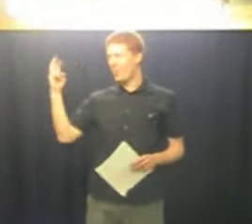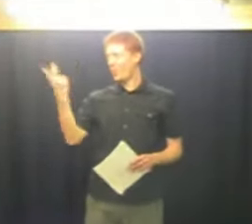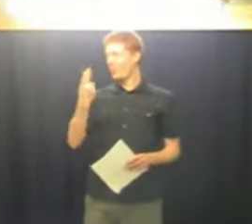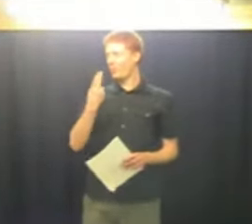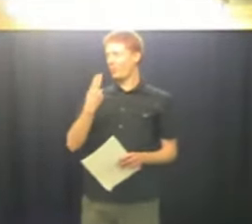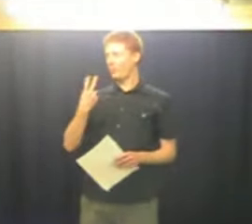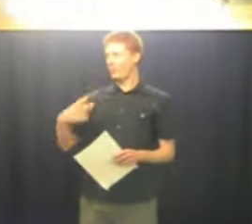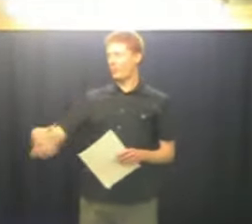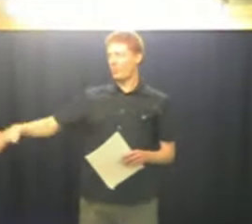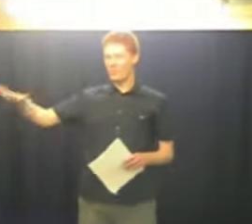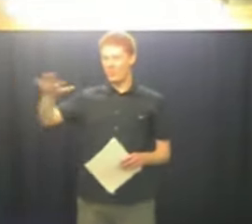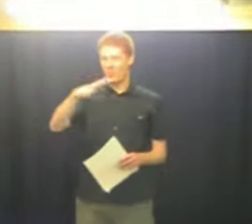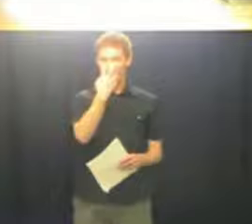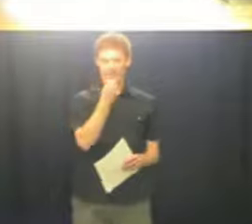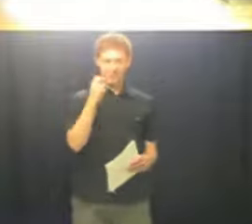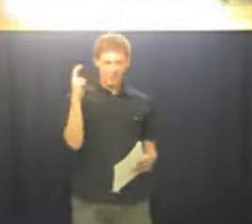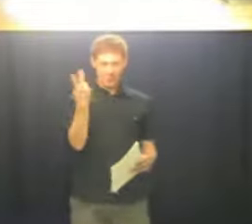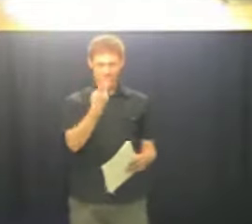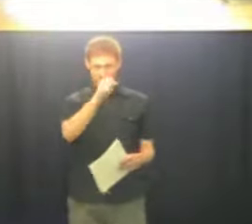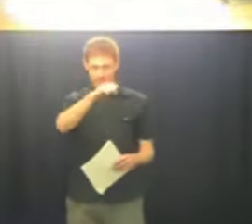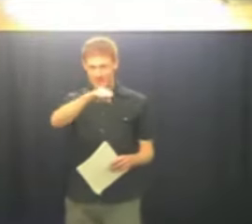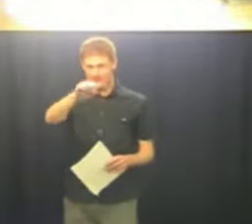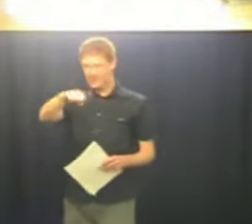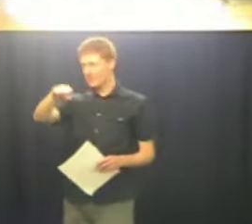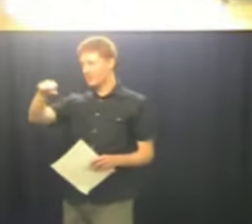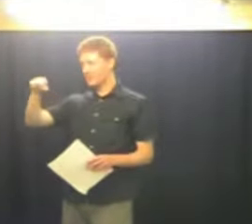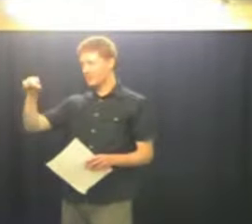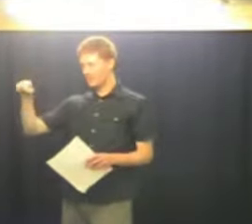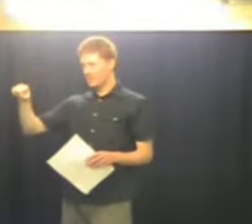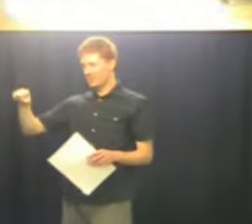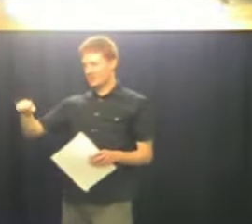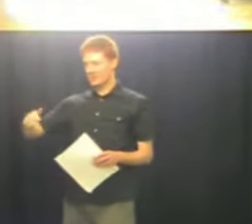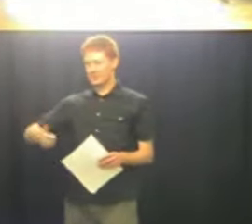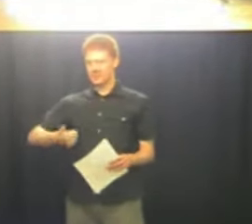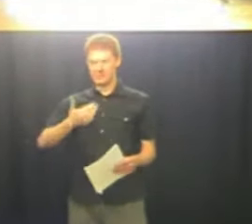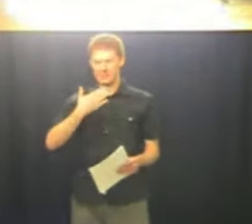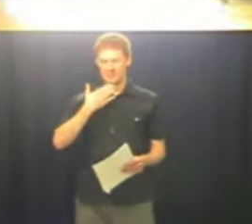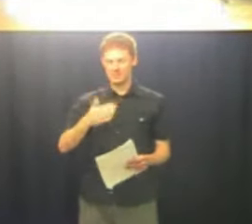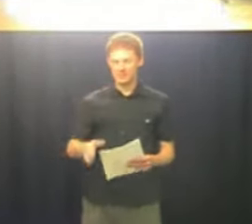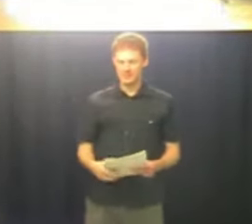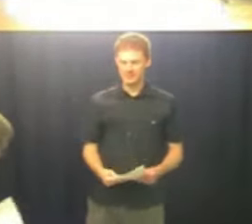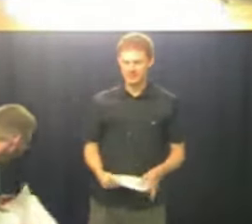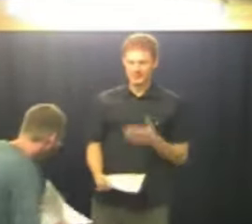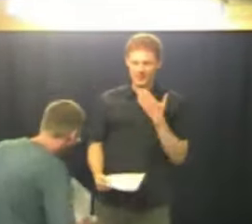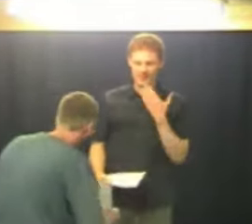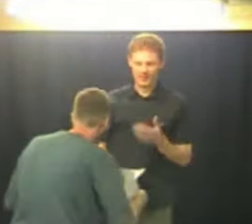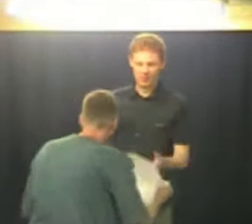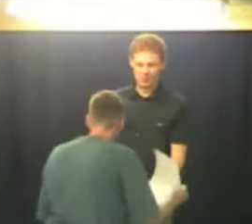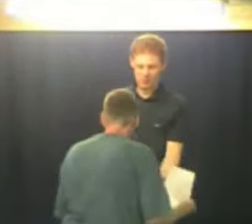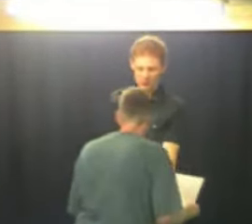Do you all have both handouts? Ok good thankyou